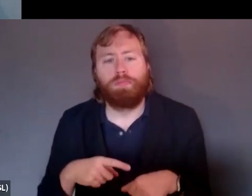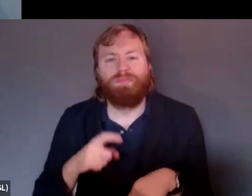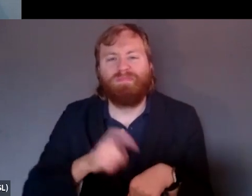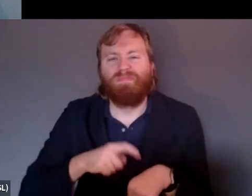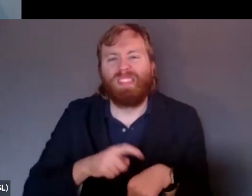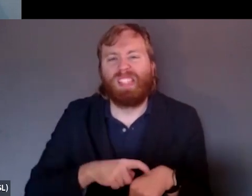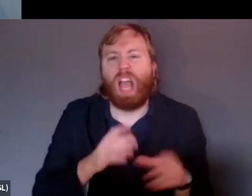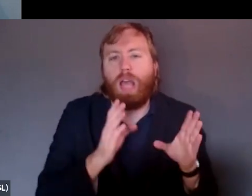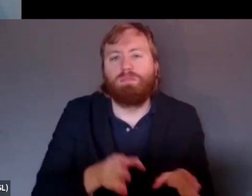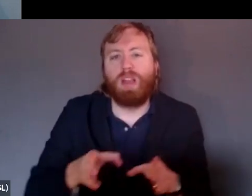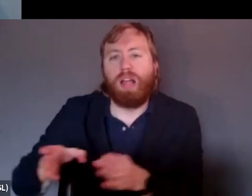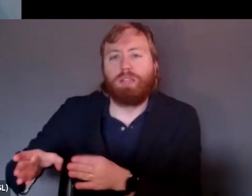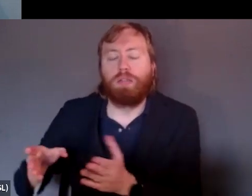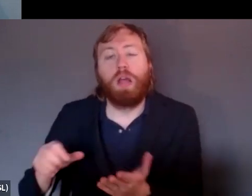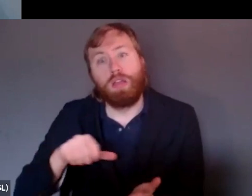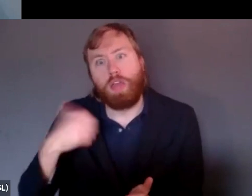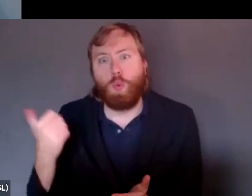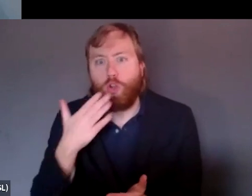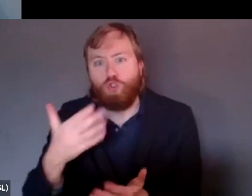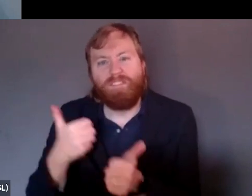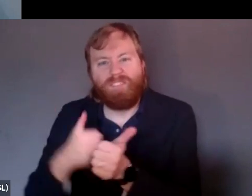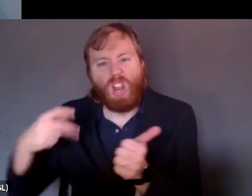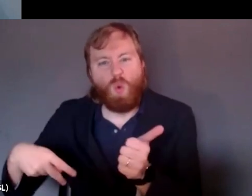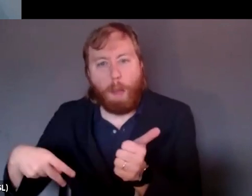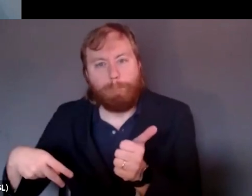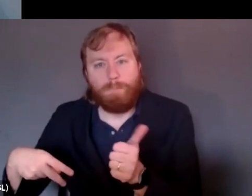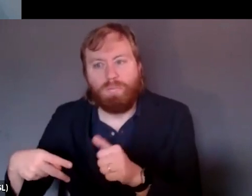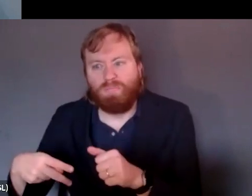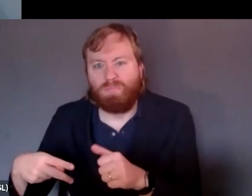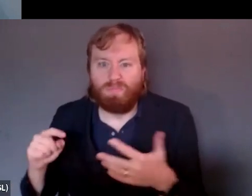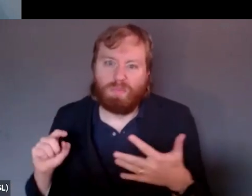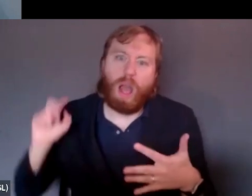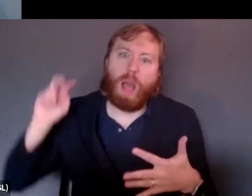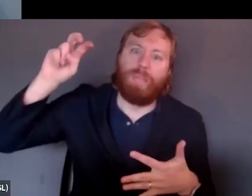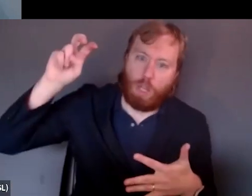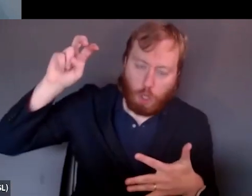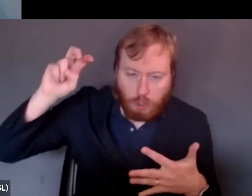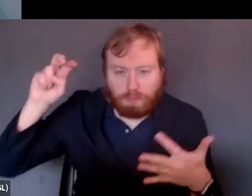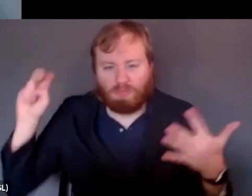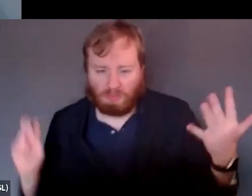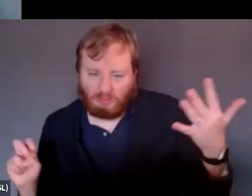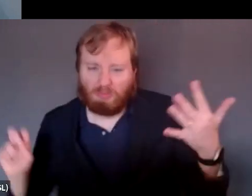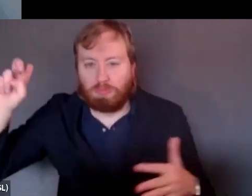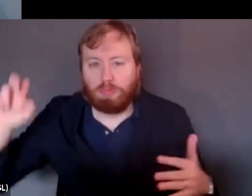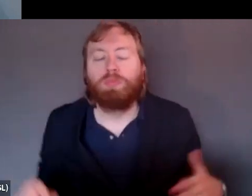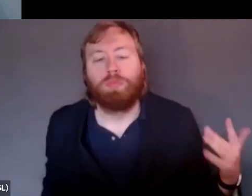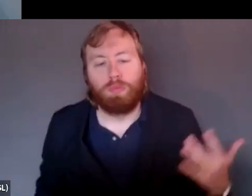that I think is a good follow-up that we got early on. You had stated that Transport was an 18-month project.